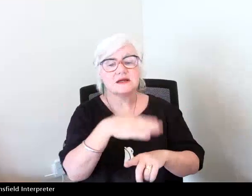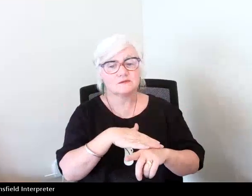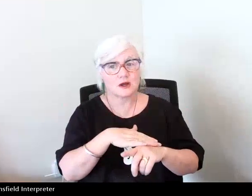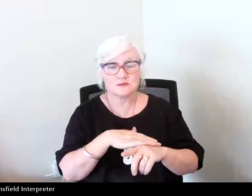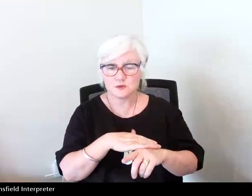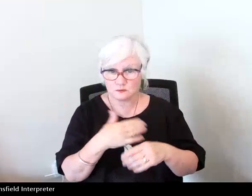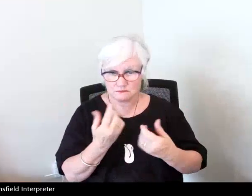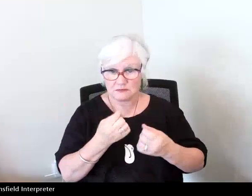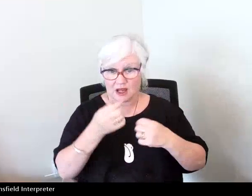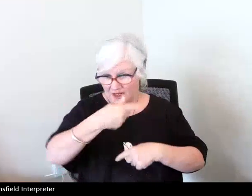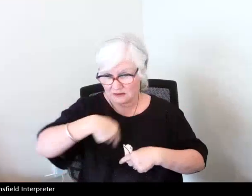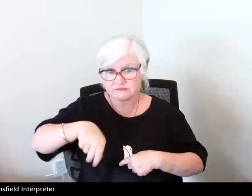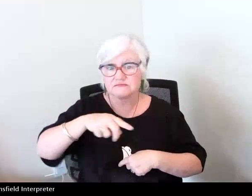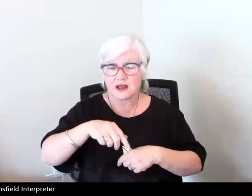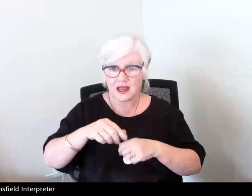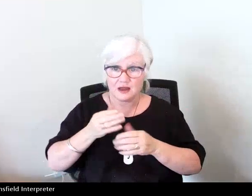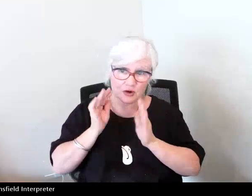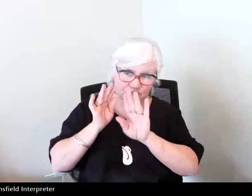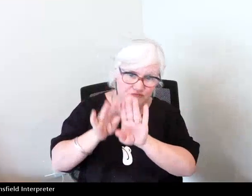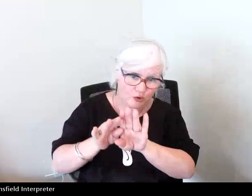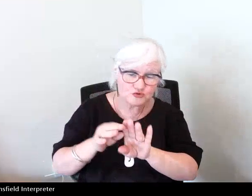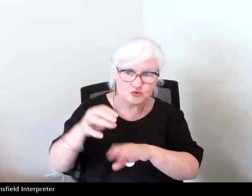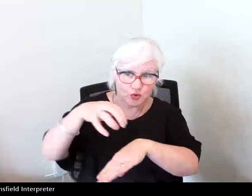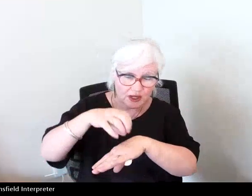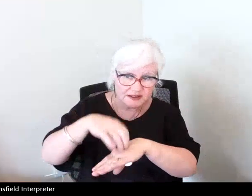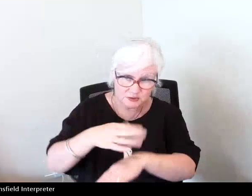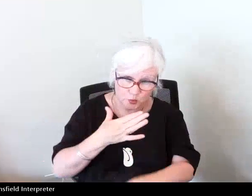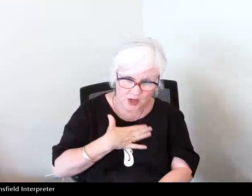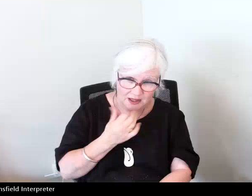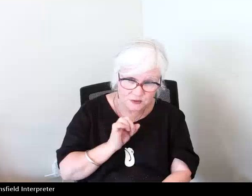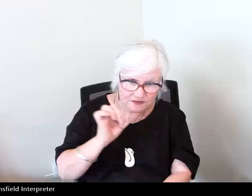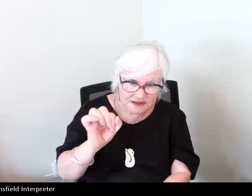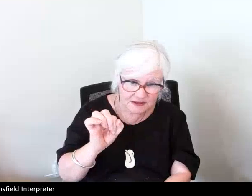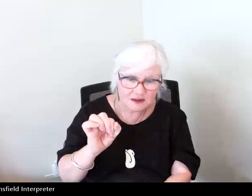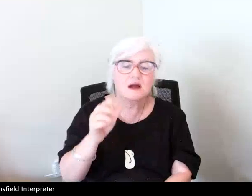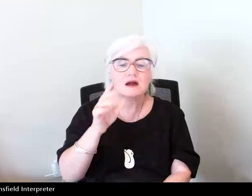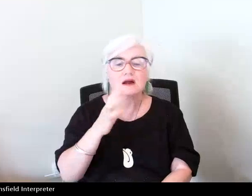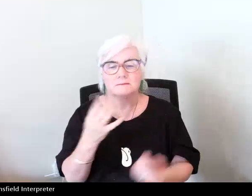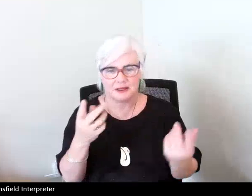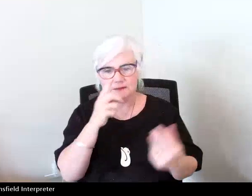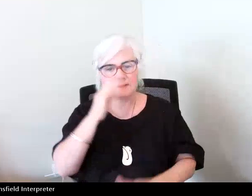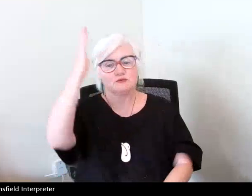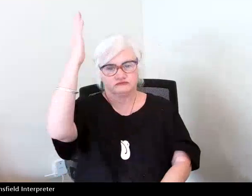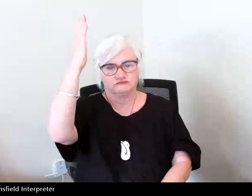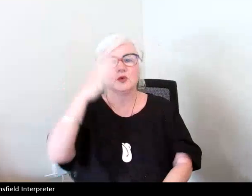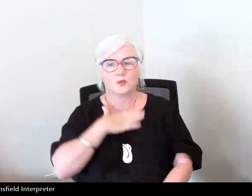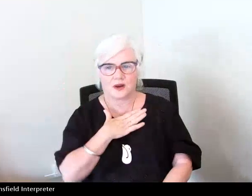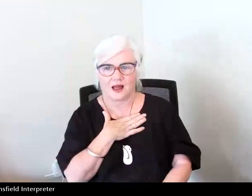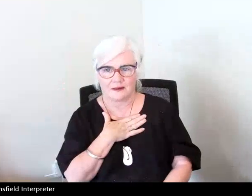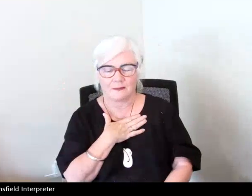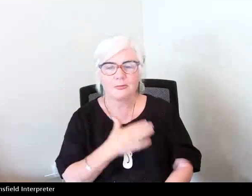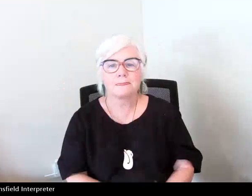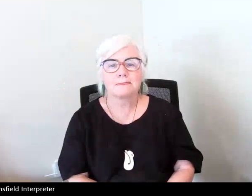if people would like an opportunity to visit and many people have come forward for that. So it is